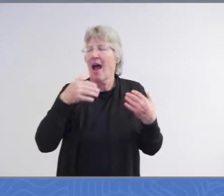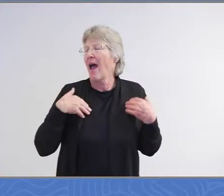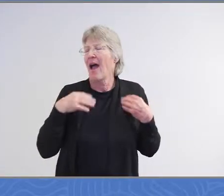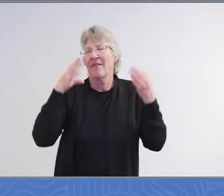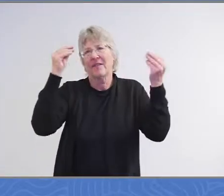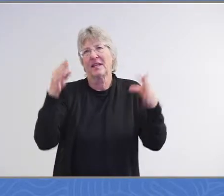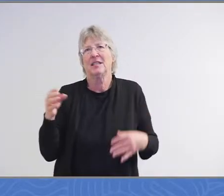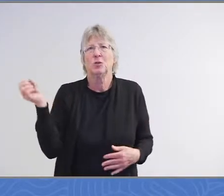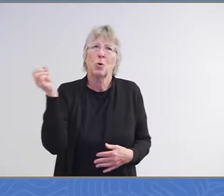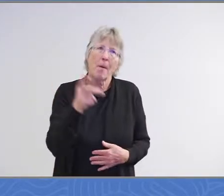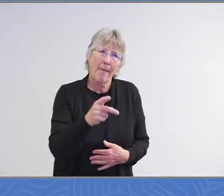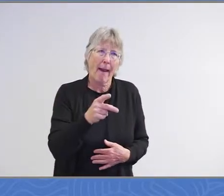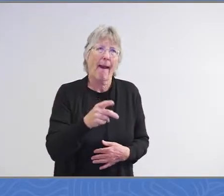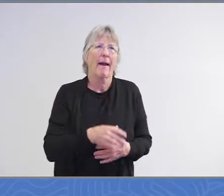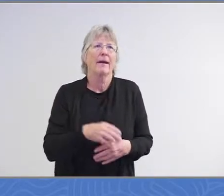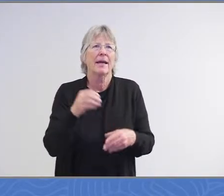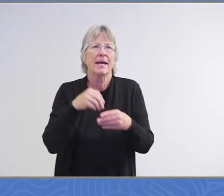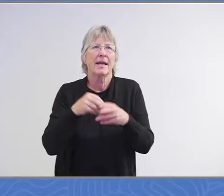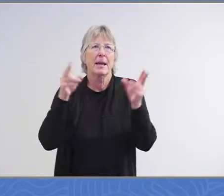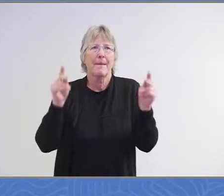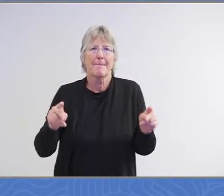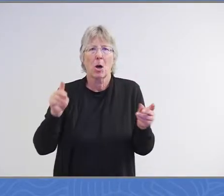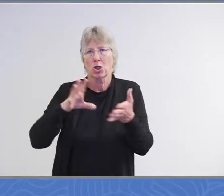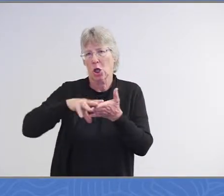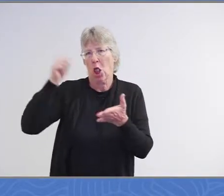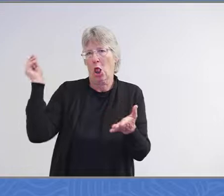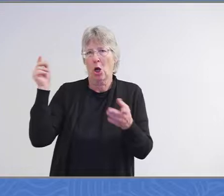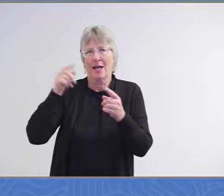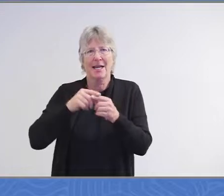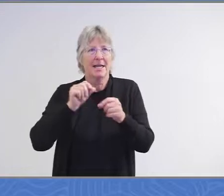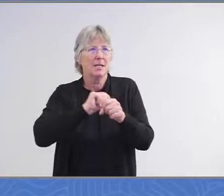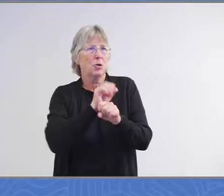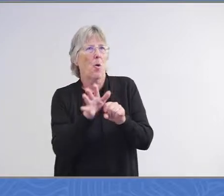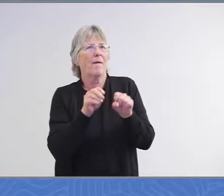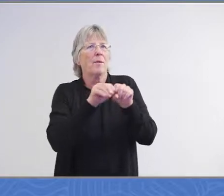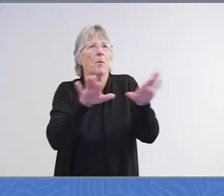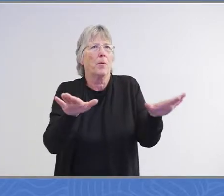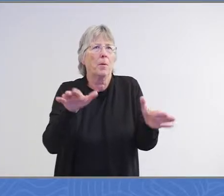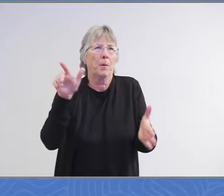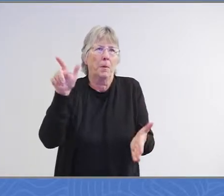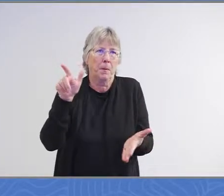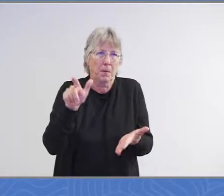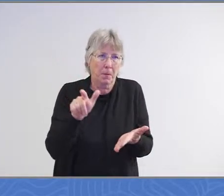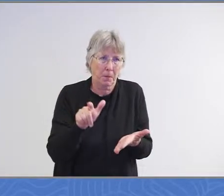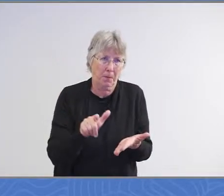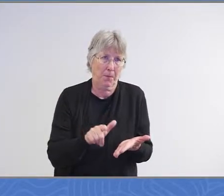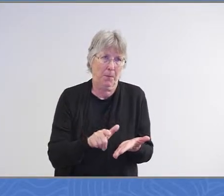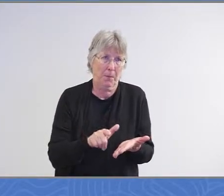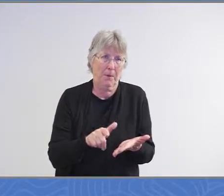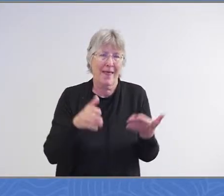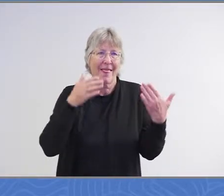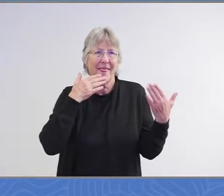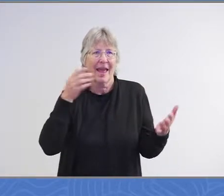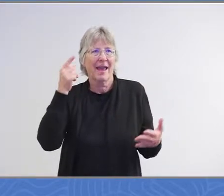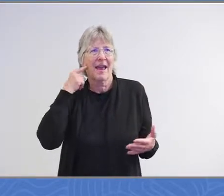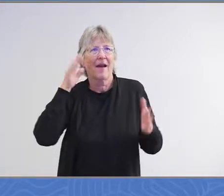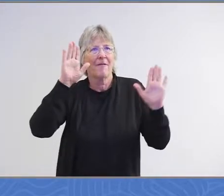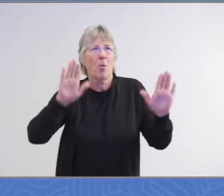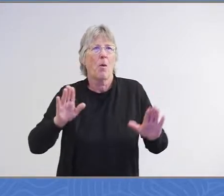to in-person learning until this COVID spread has subsided. Thank you very much for hearing me out and have a great rest of your day, bye-bye.